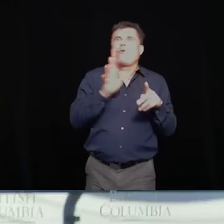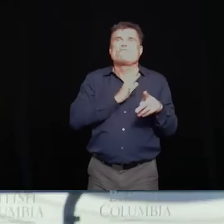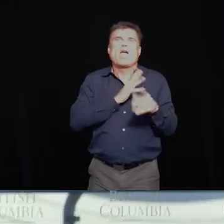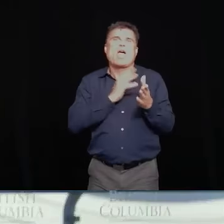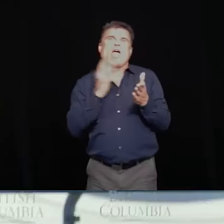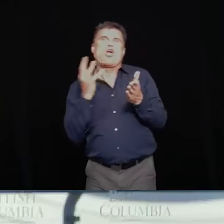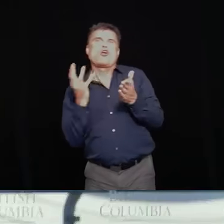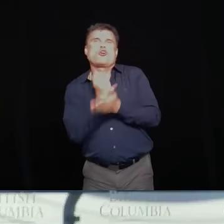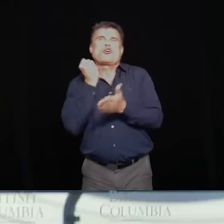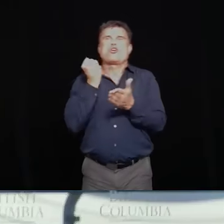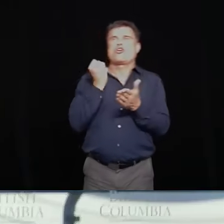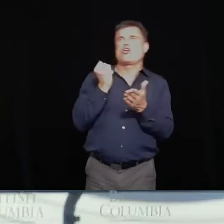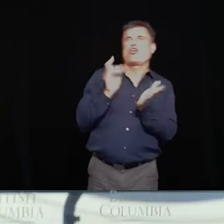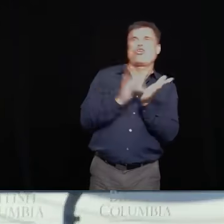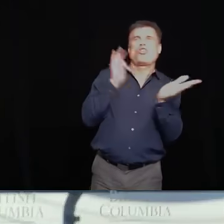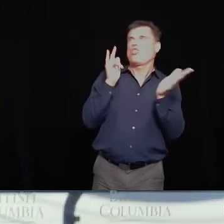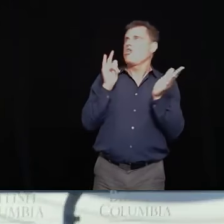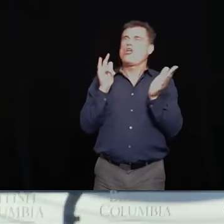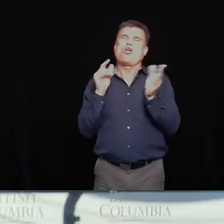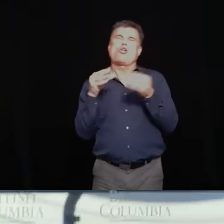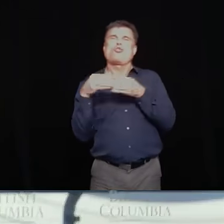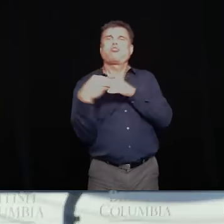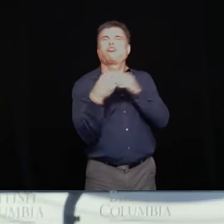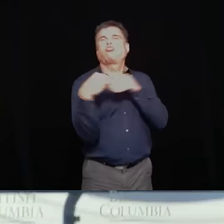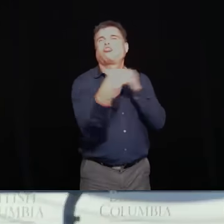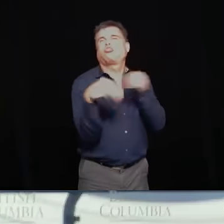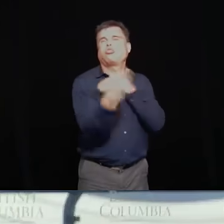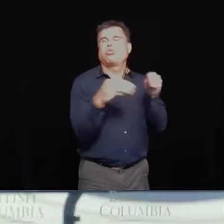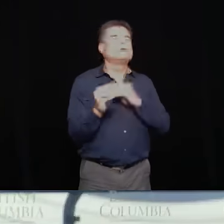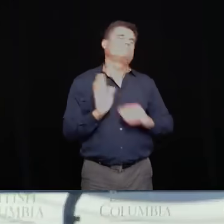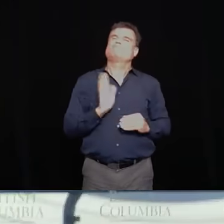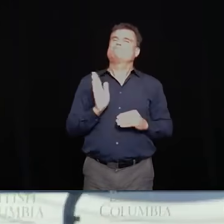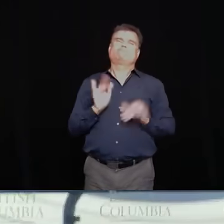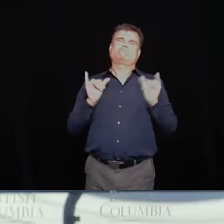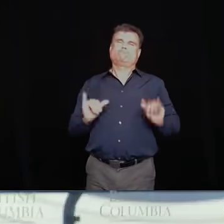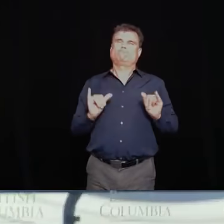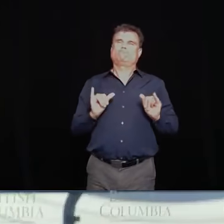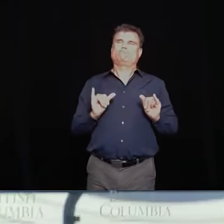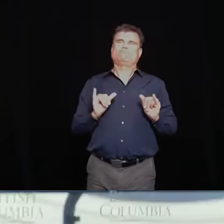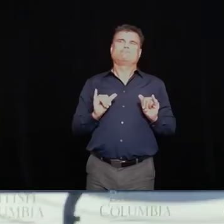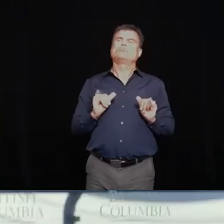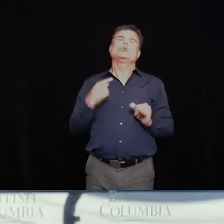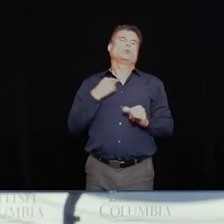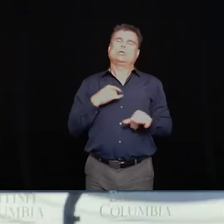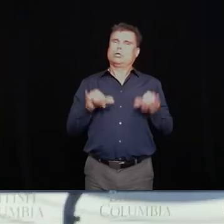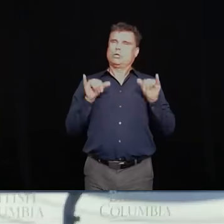. We have been working with the health